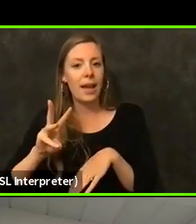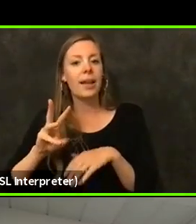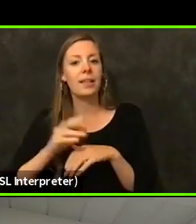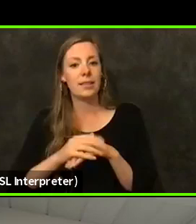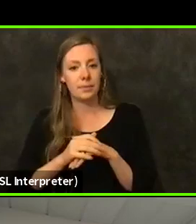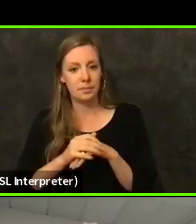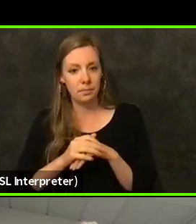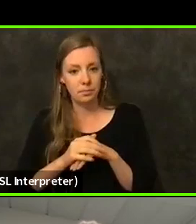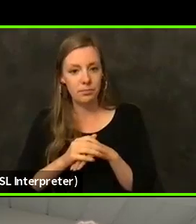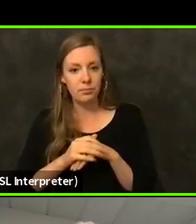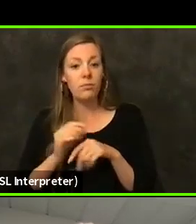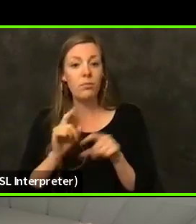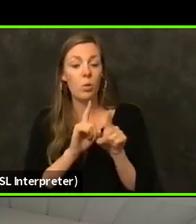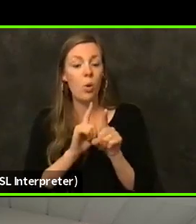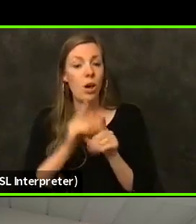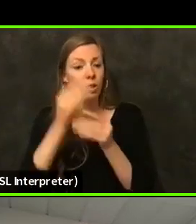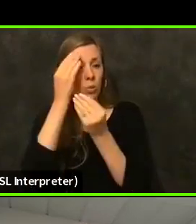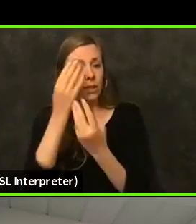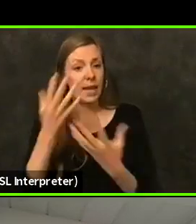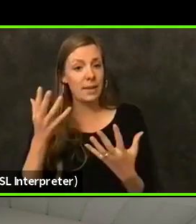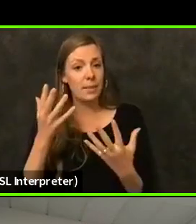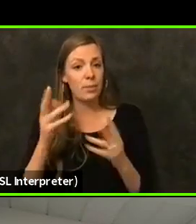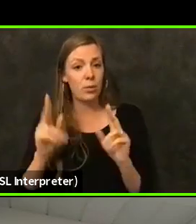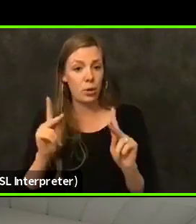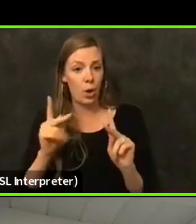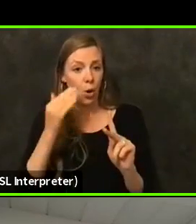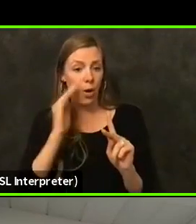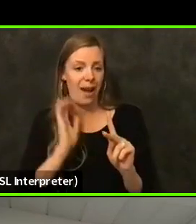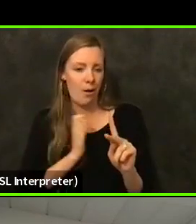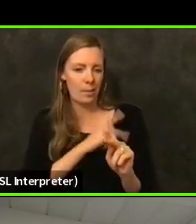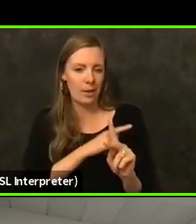We're also informing our patients right now that in the future, as we begin